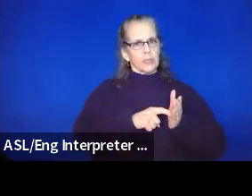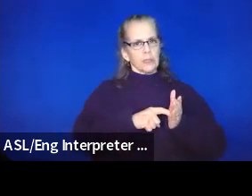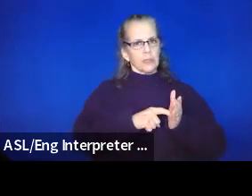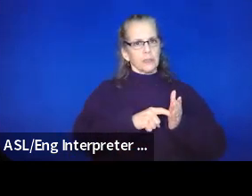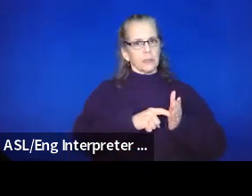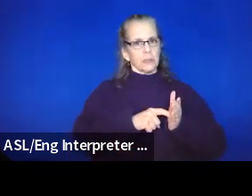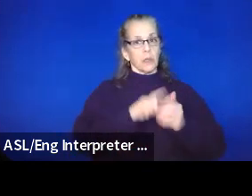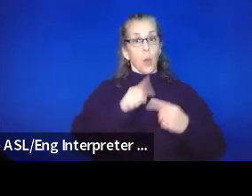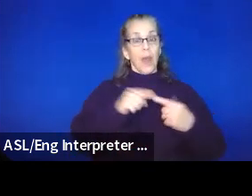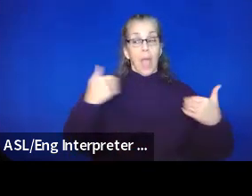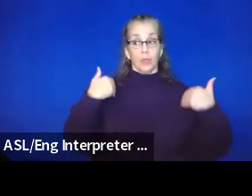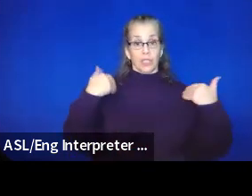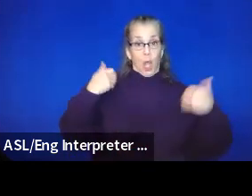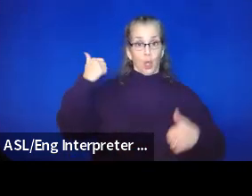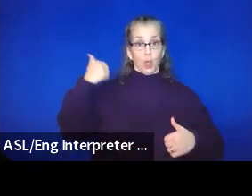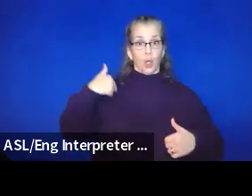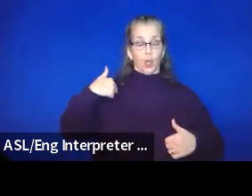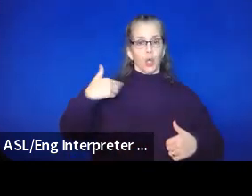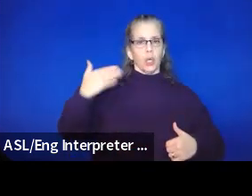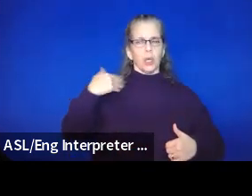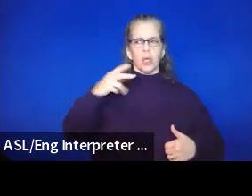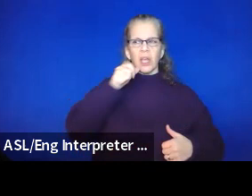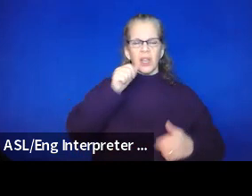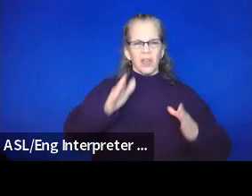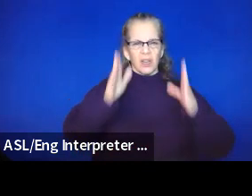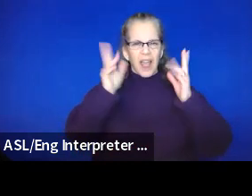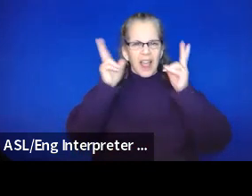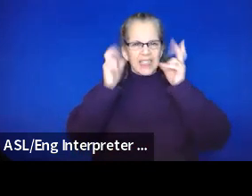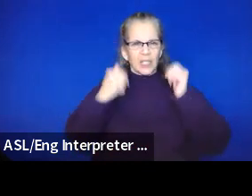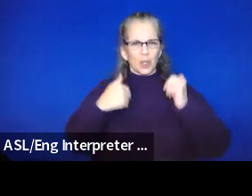wasn't being listened to as much. Or maybe because I have hearing loss and I'm a minority.